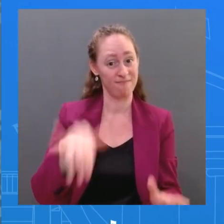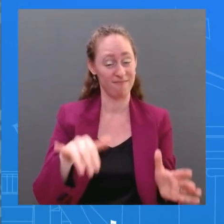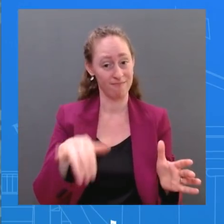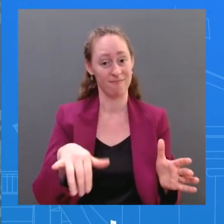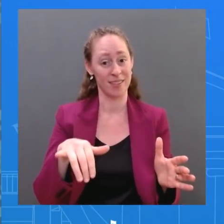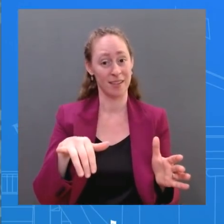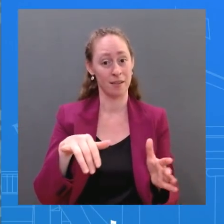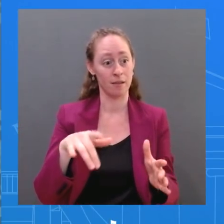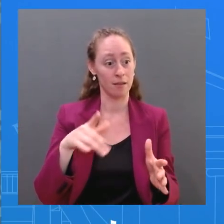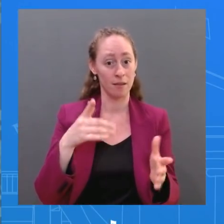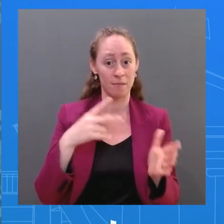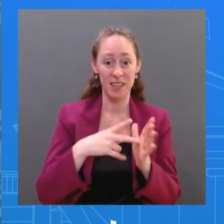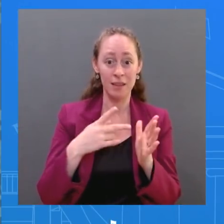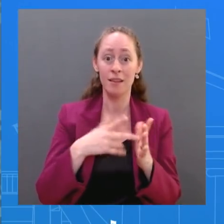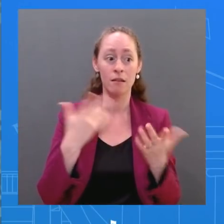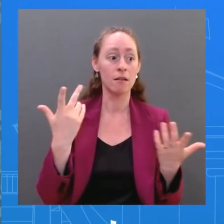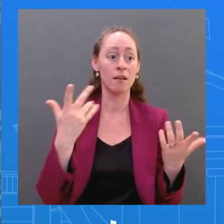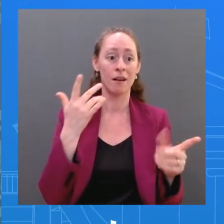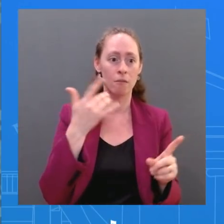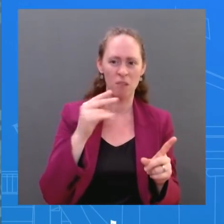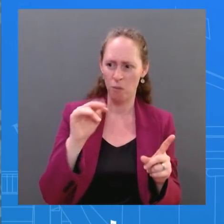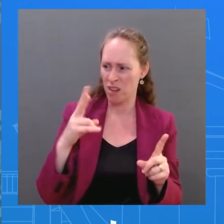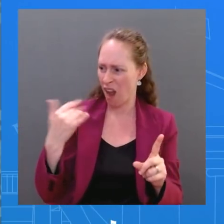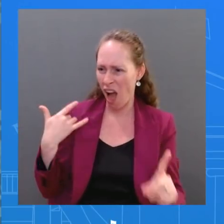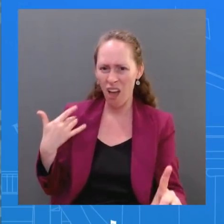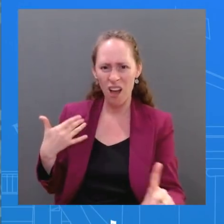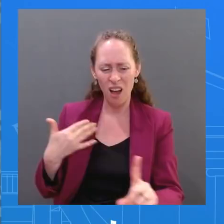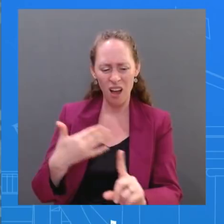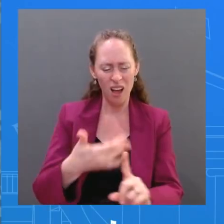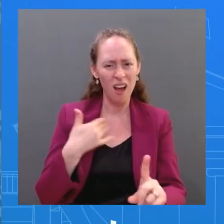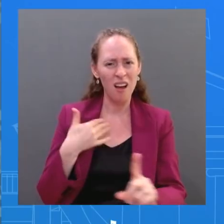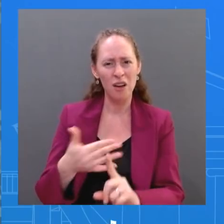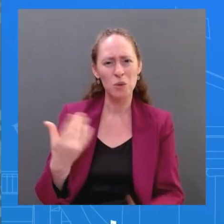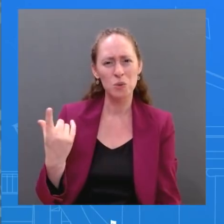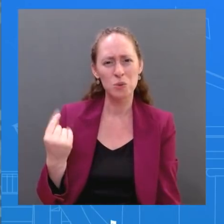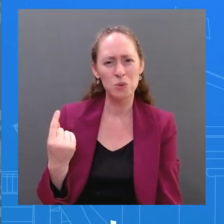and what strategy we're taking. What I can say is the President has been very clear